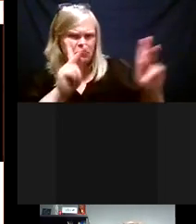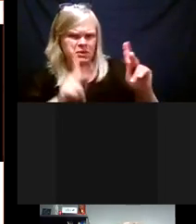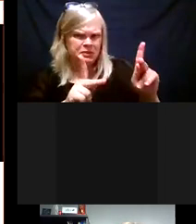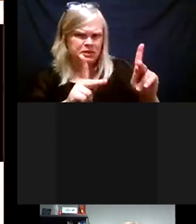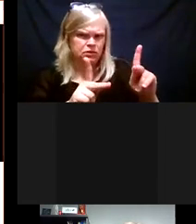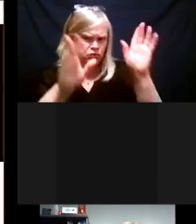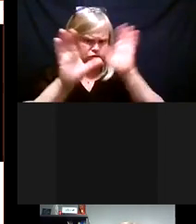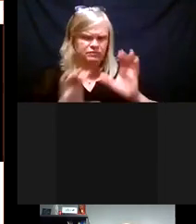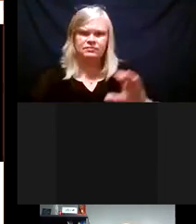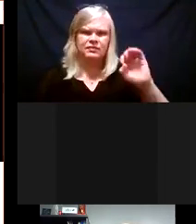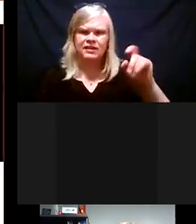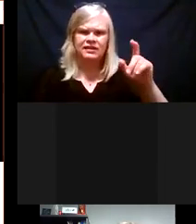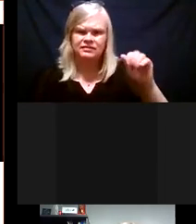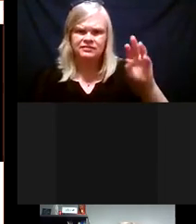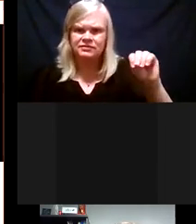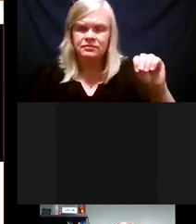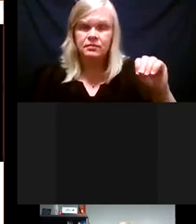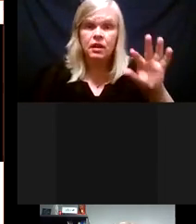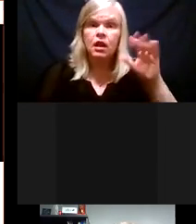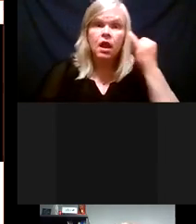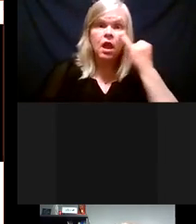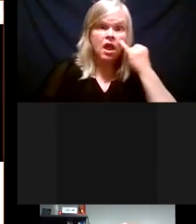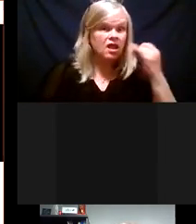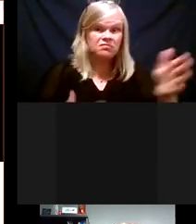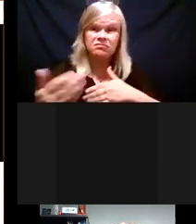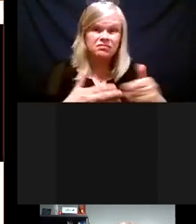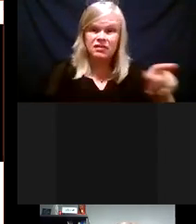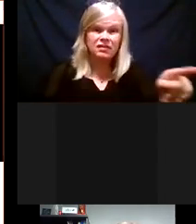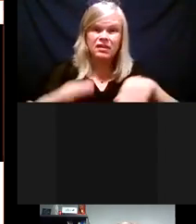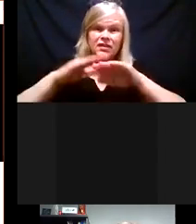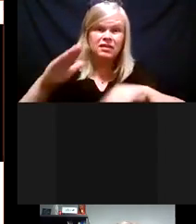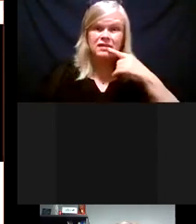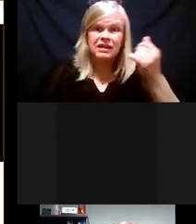SECOND, ESPECIALLY AND EVEN IF THEY ARE A MINOR AND ADDITIONAL